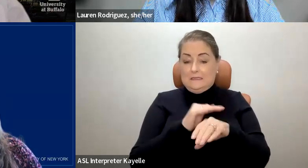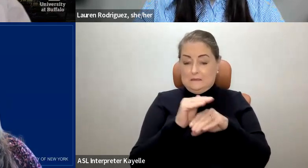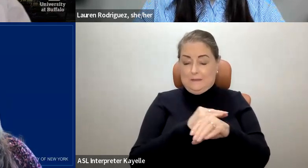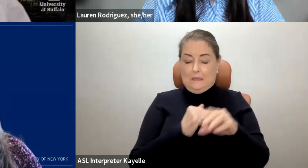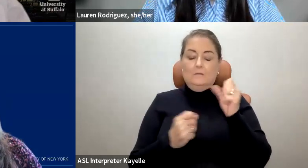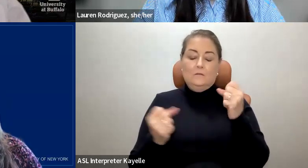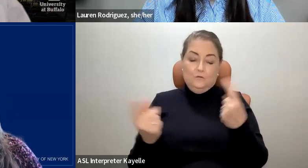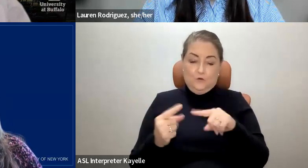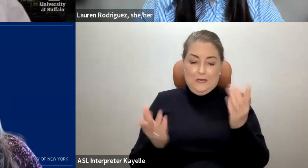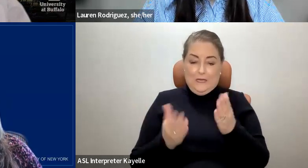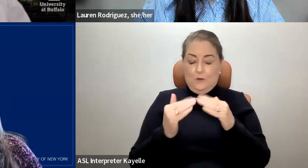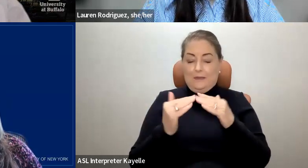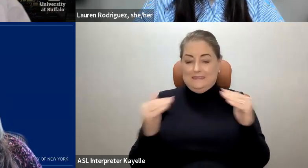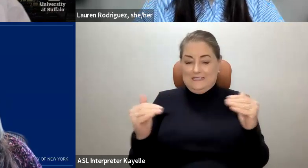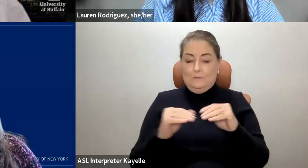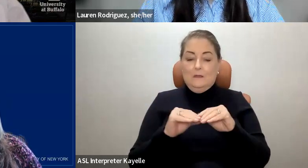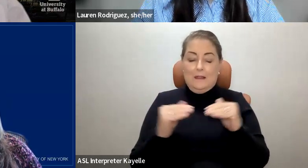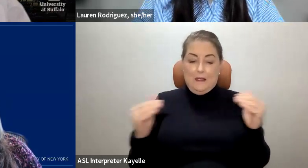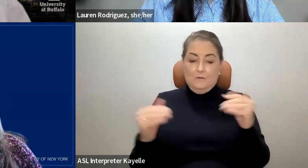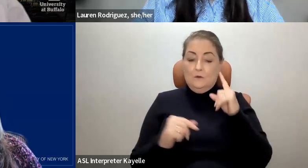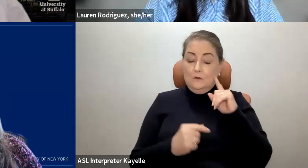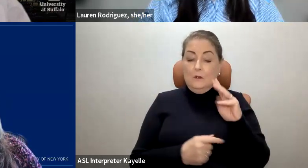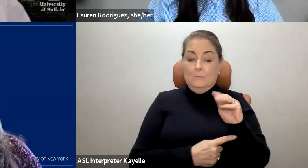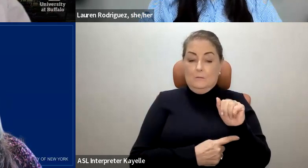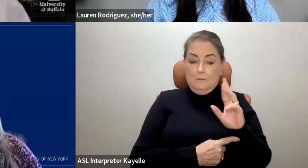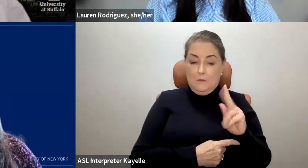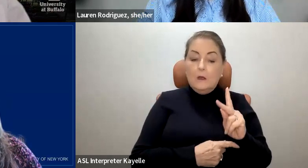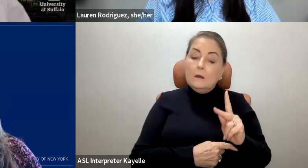system level. As you just heard, Mark is former DLE,